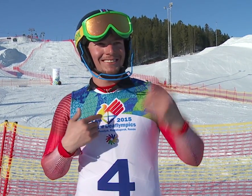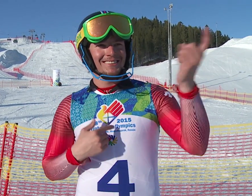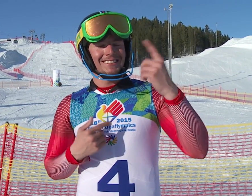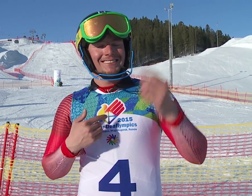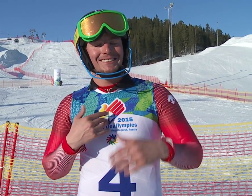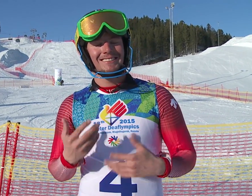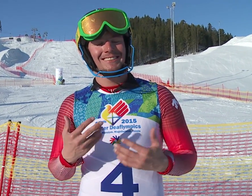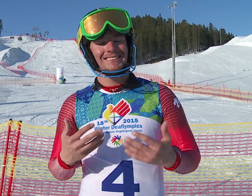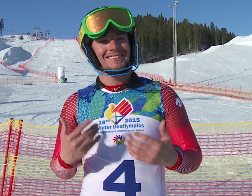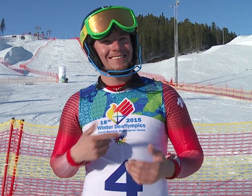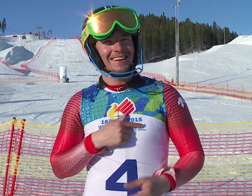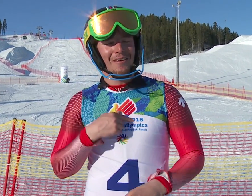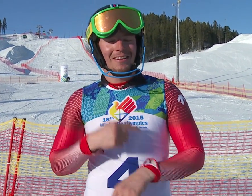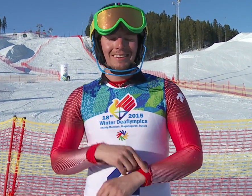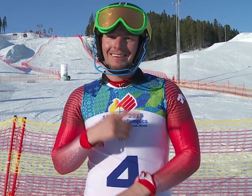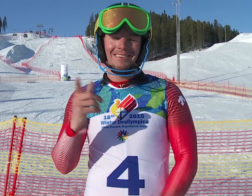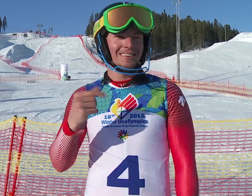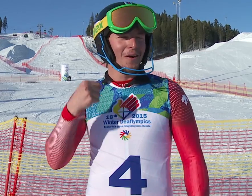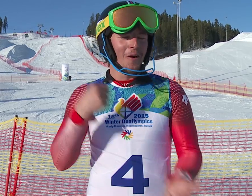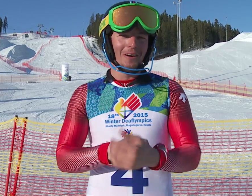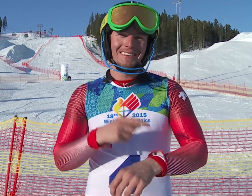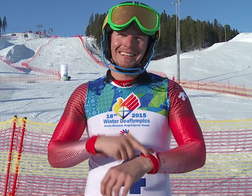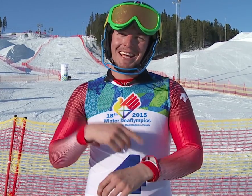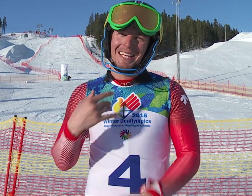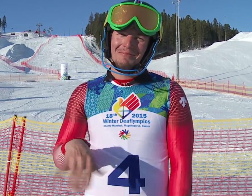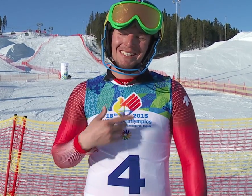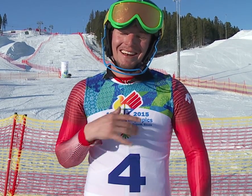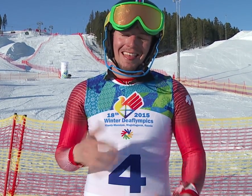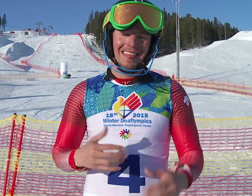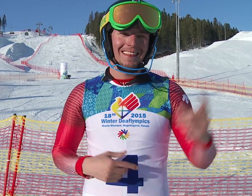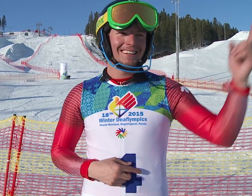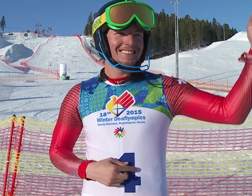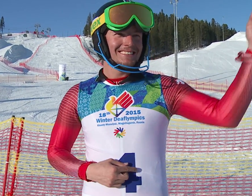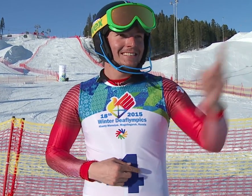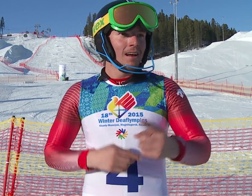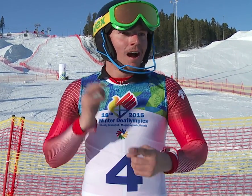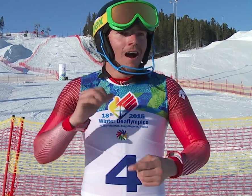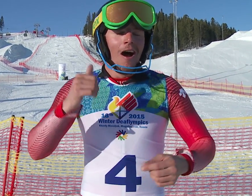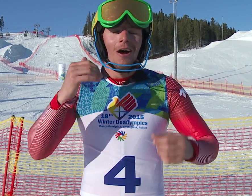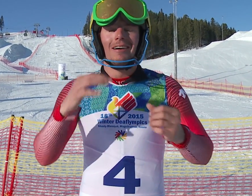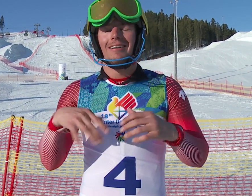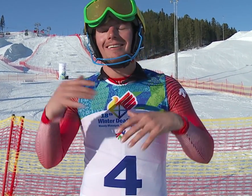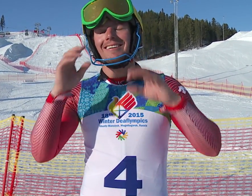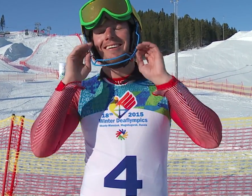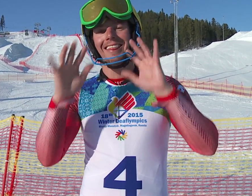Waiting was the hardest part. So once he completed his run, I knew I had won,